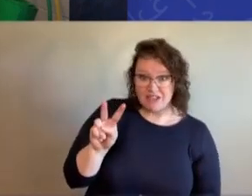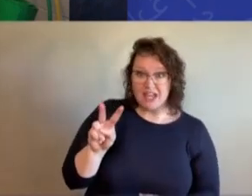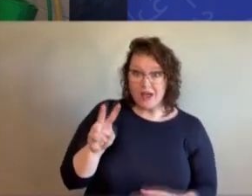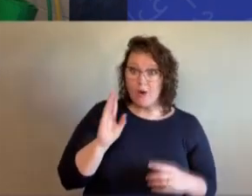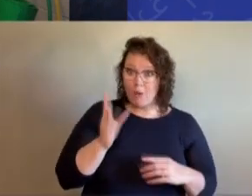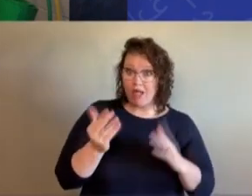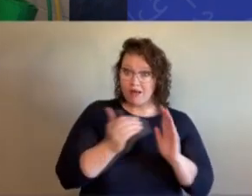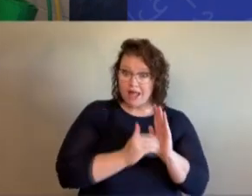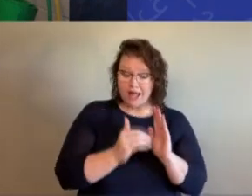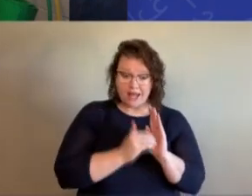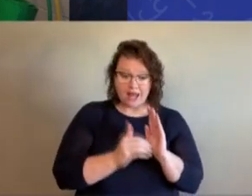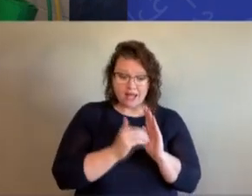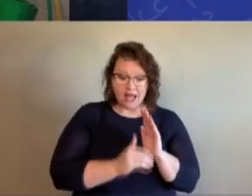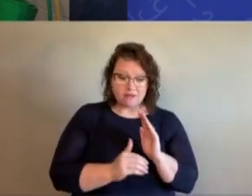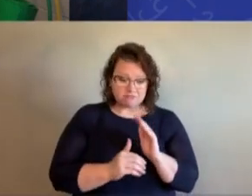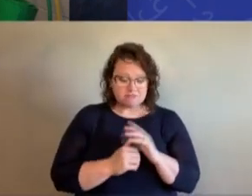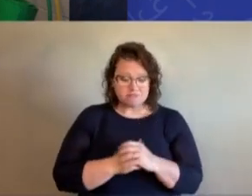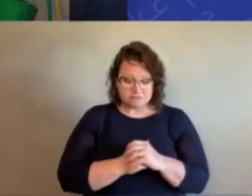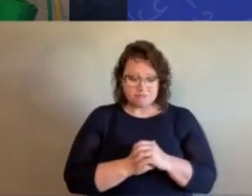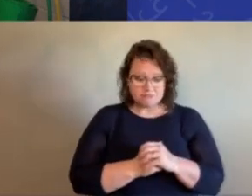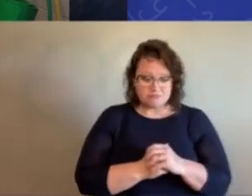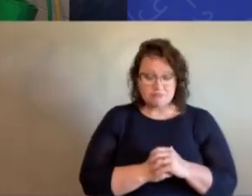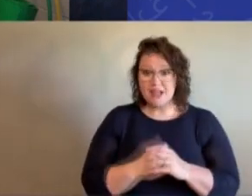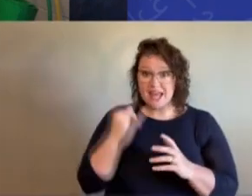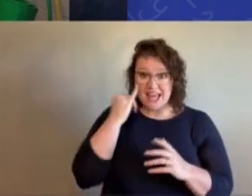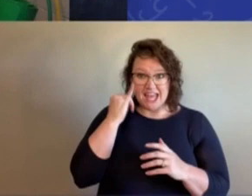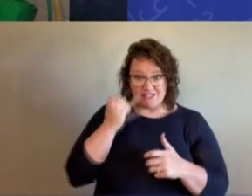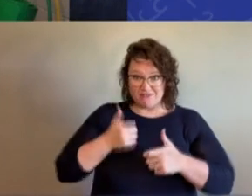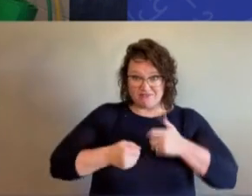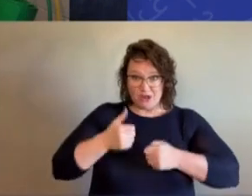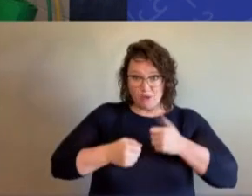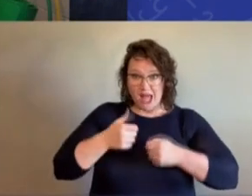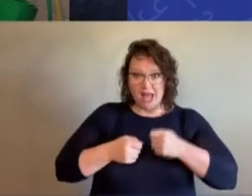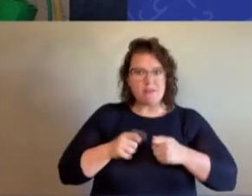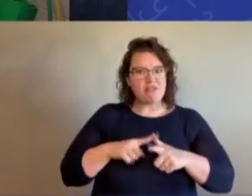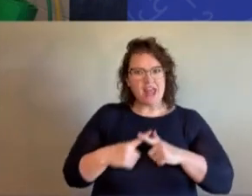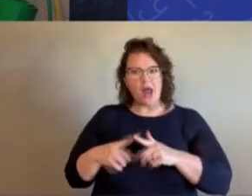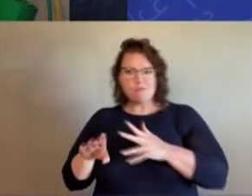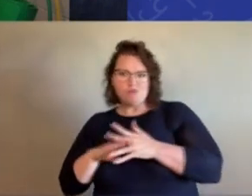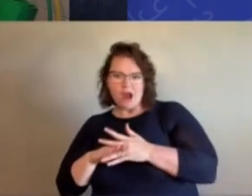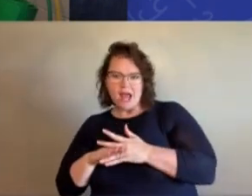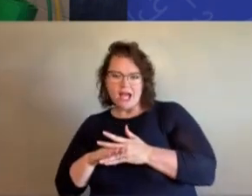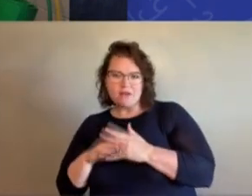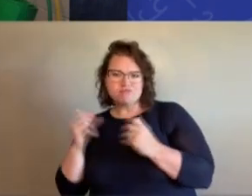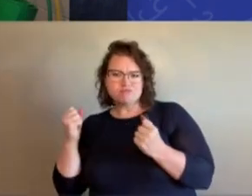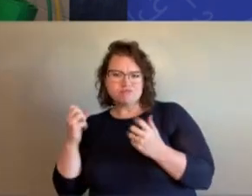the reps. I like to do this when I watch my favorite TV show between